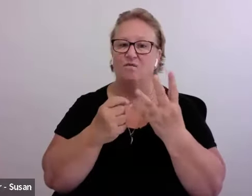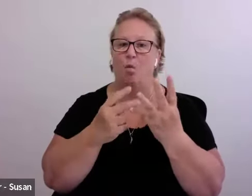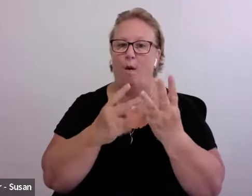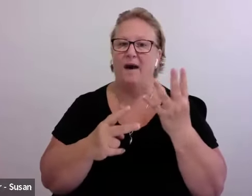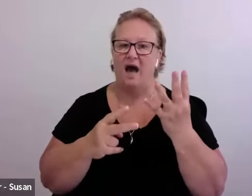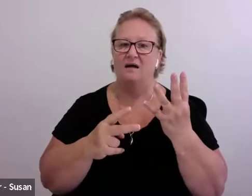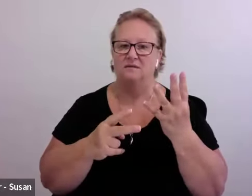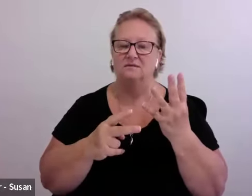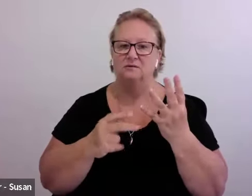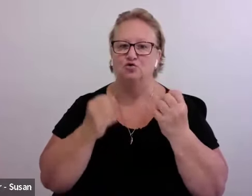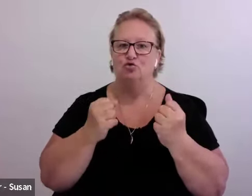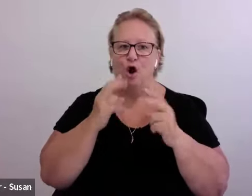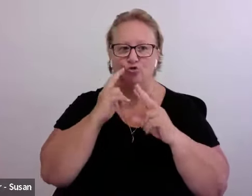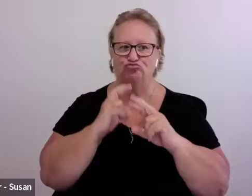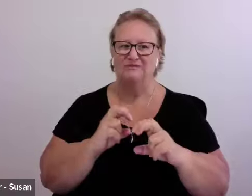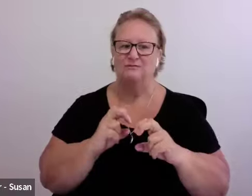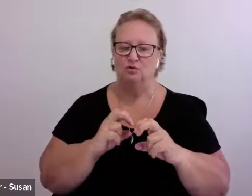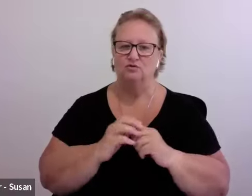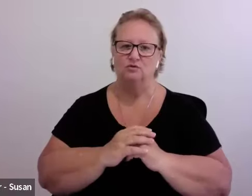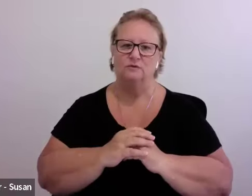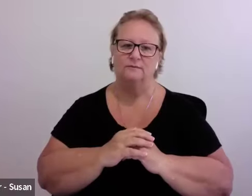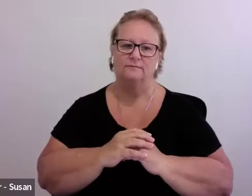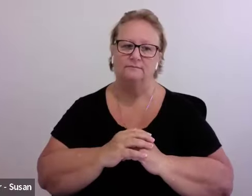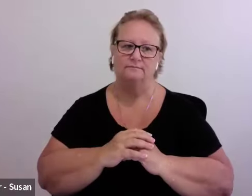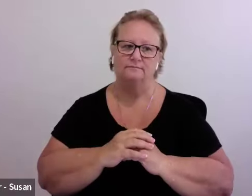heart of how the NDRP approaches research teams.